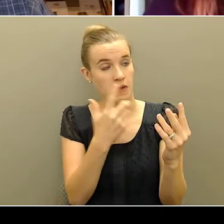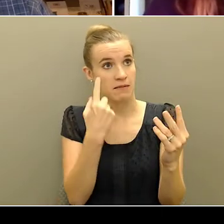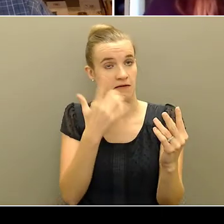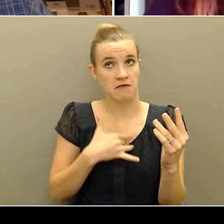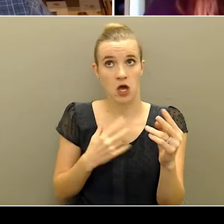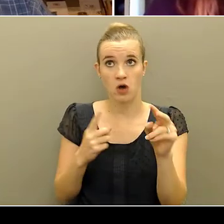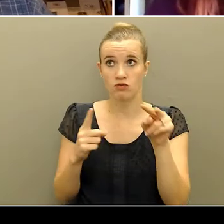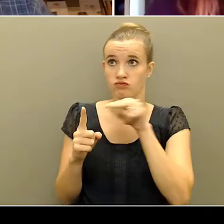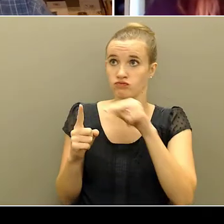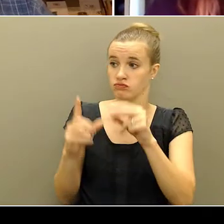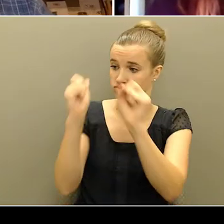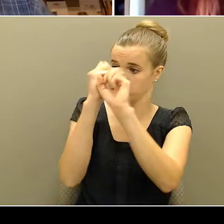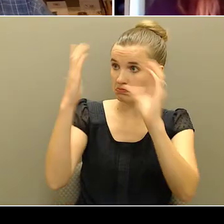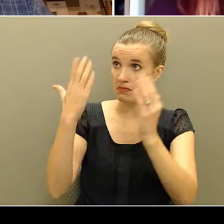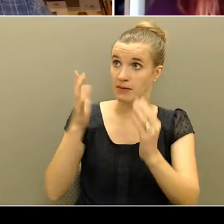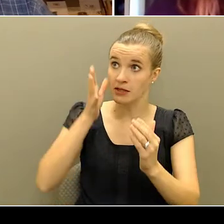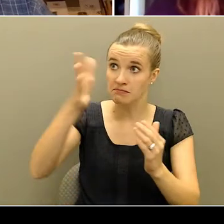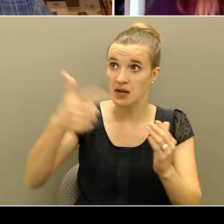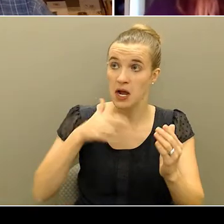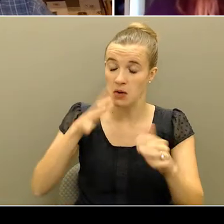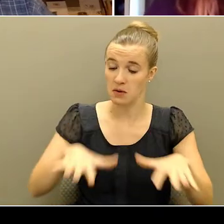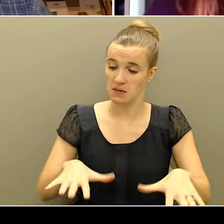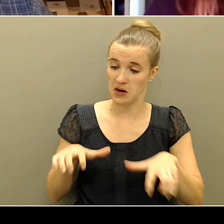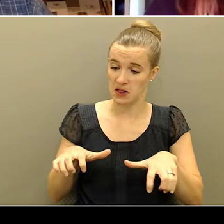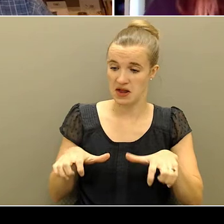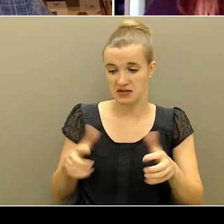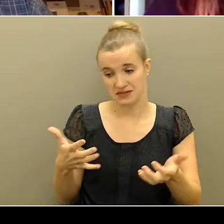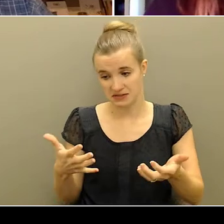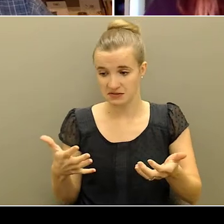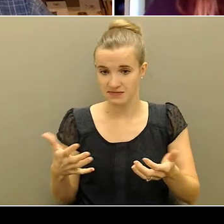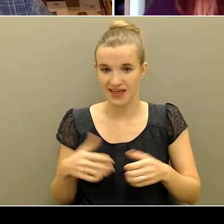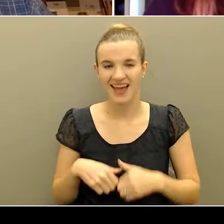the things I like to talk to people about is, you know, there are two kinds